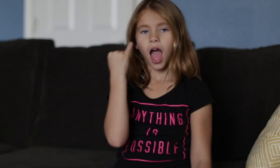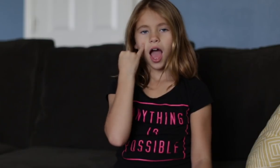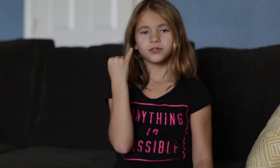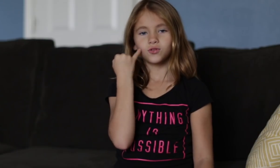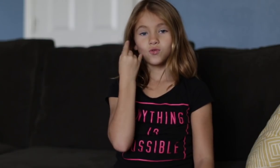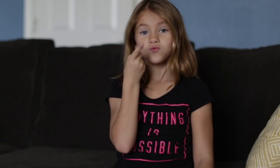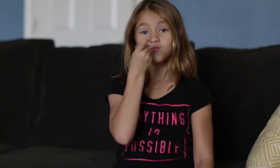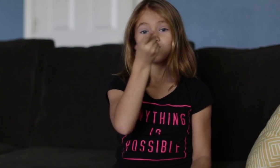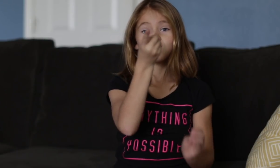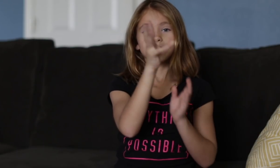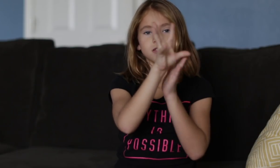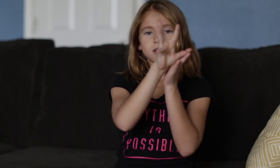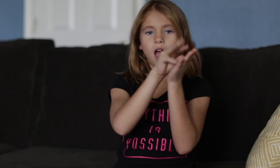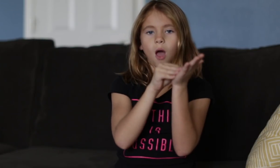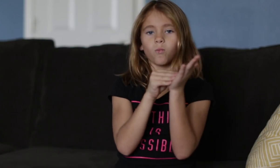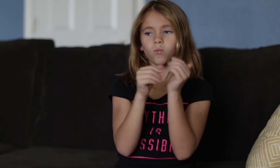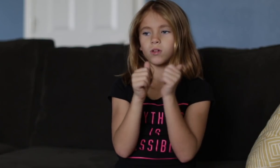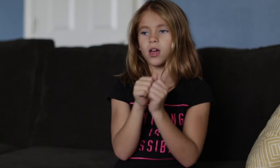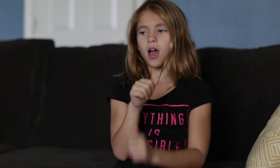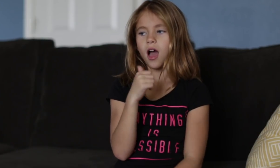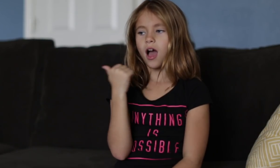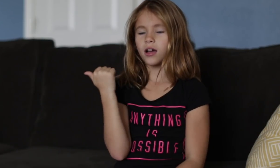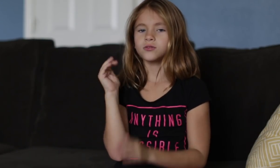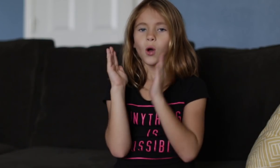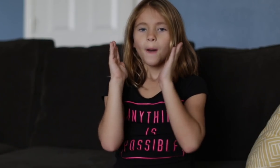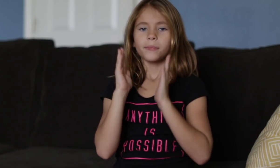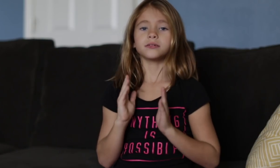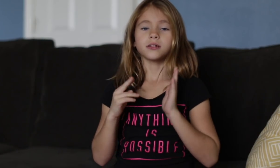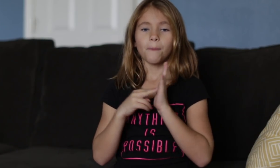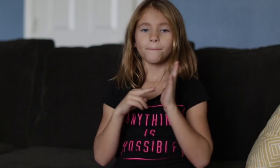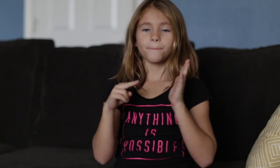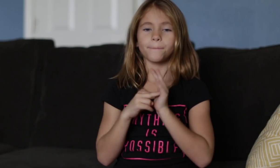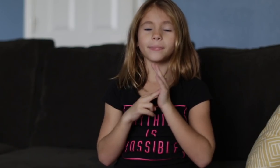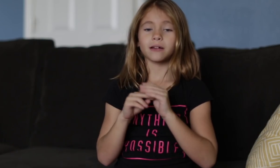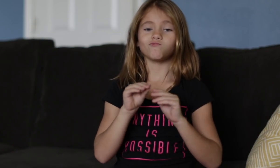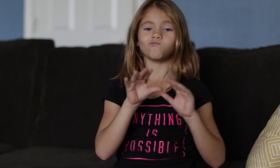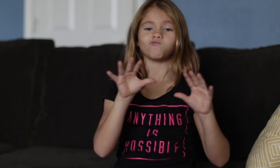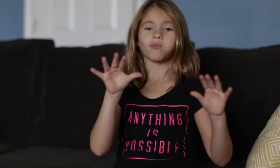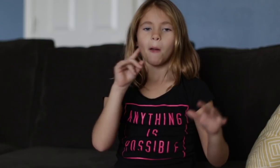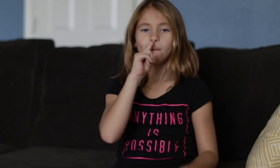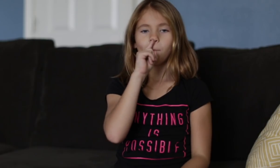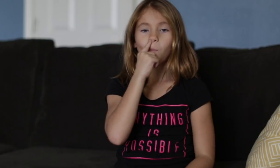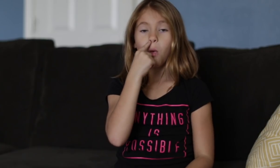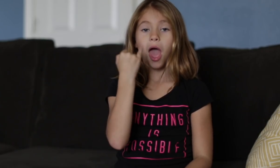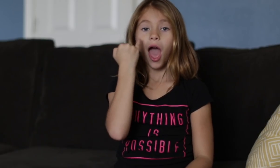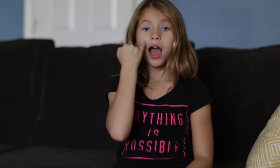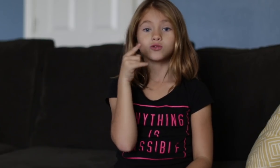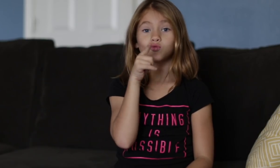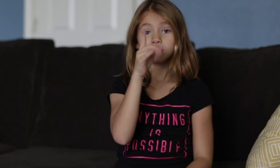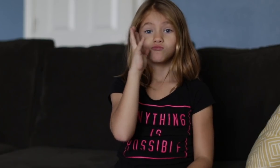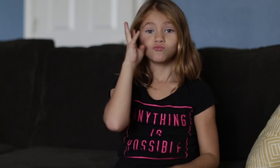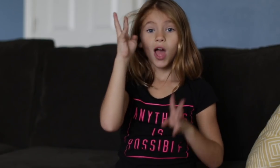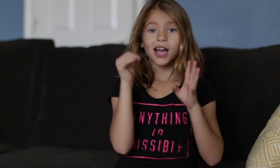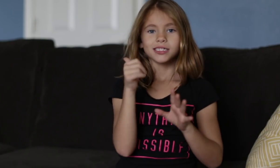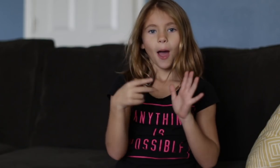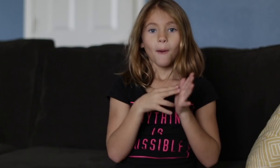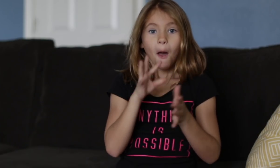Let's say if you copied someone else's story or identity. Then, you may sound boring person. Be creative! Be unique! Be original!